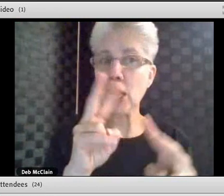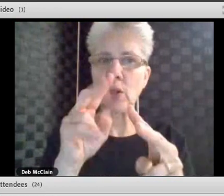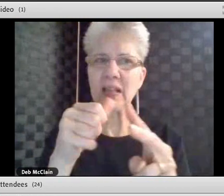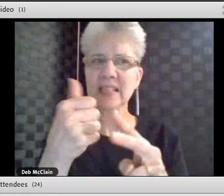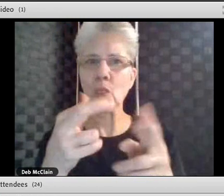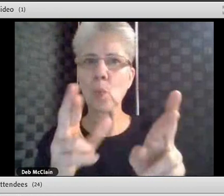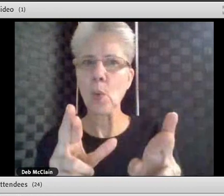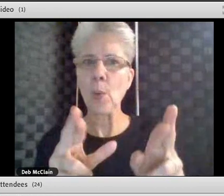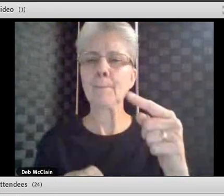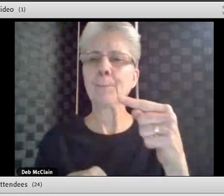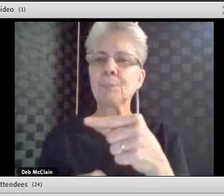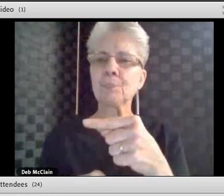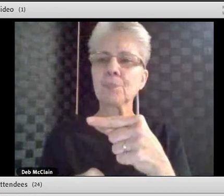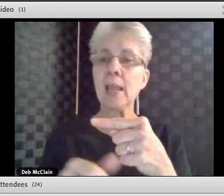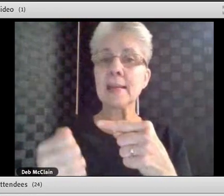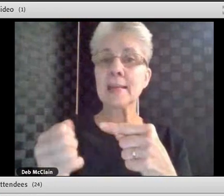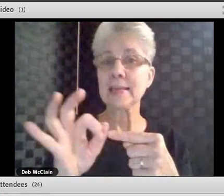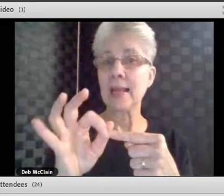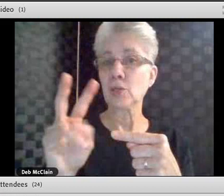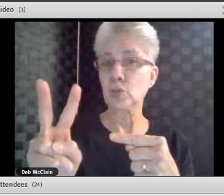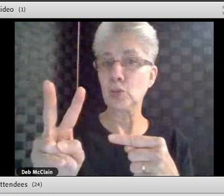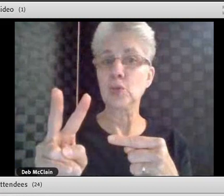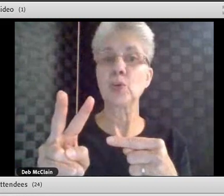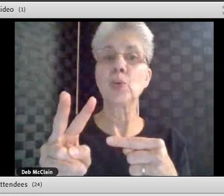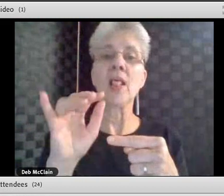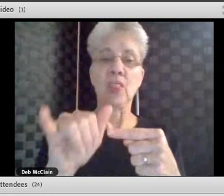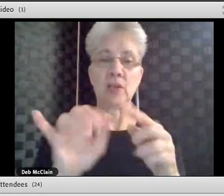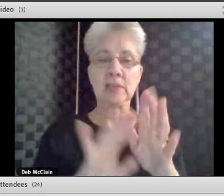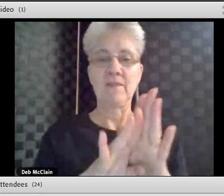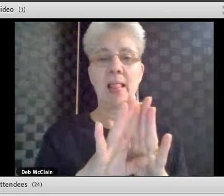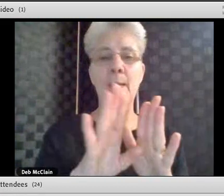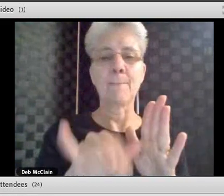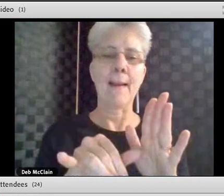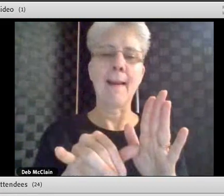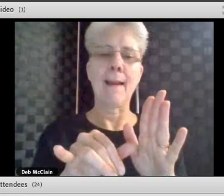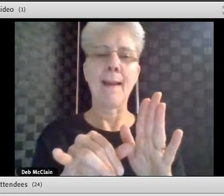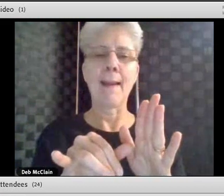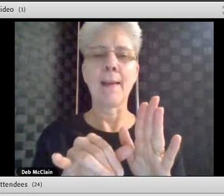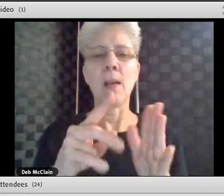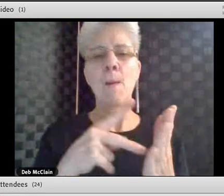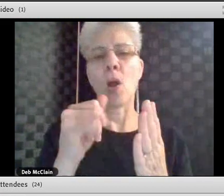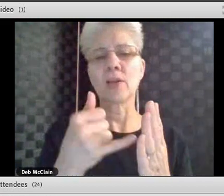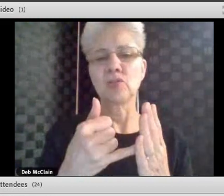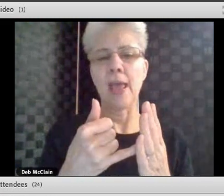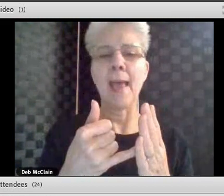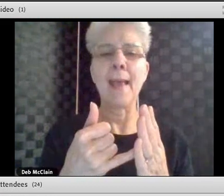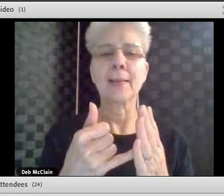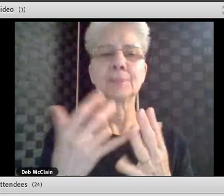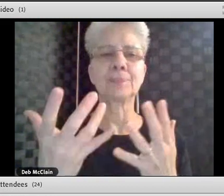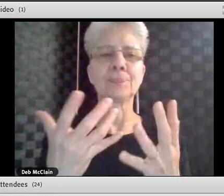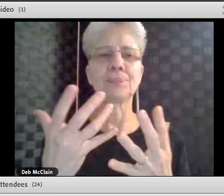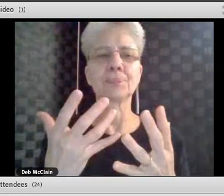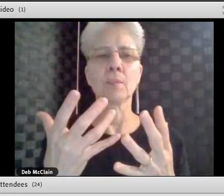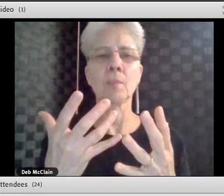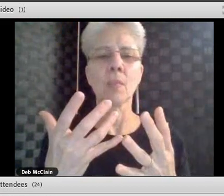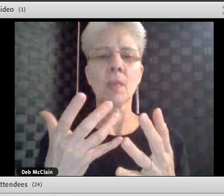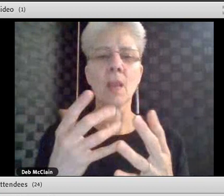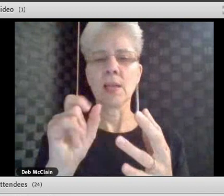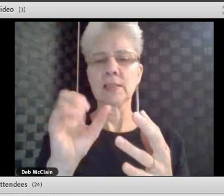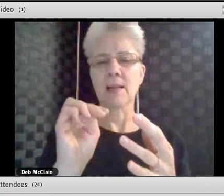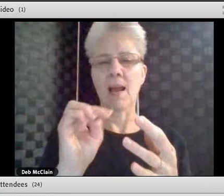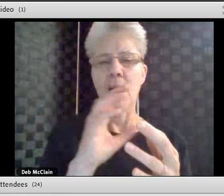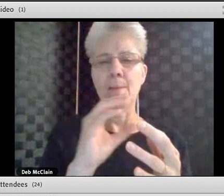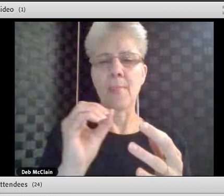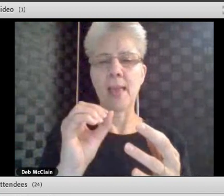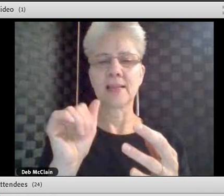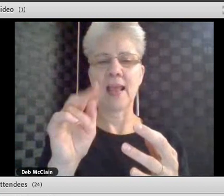and then 1992, this was a project by Tom Caudell